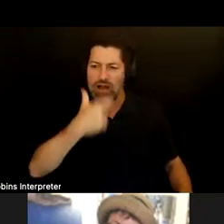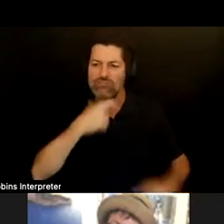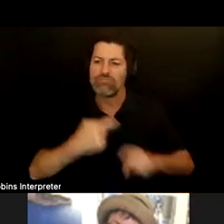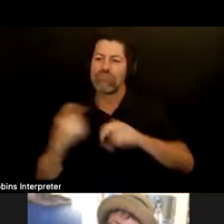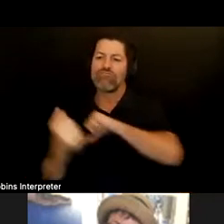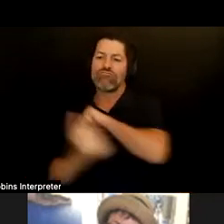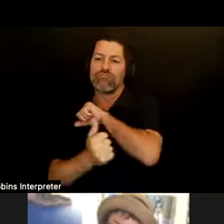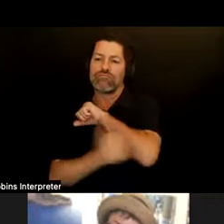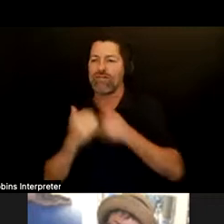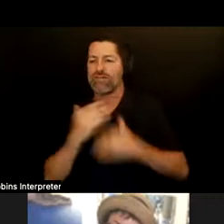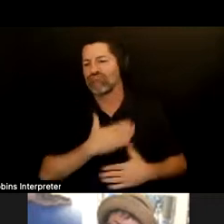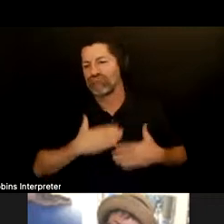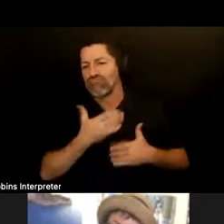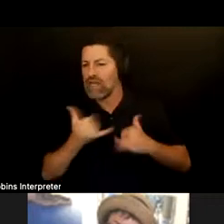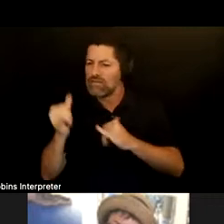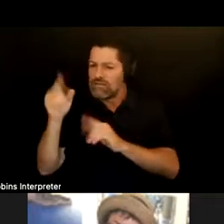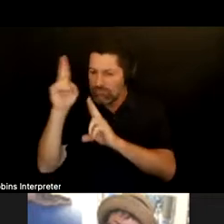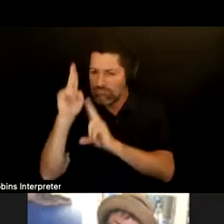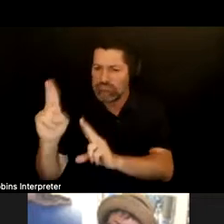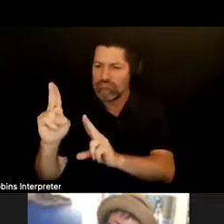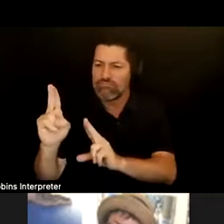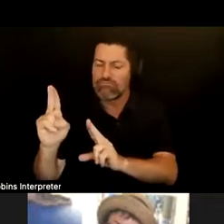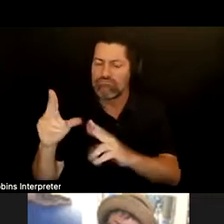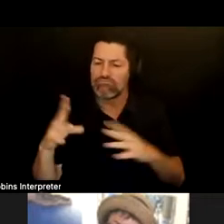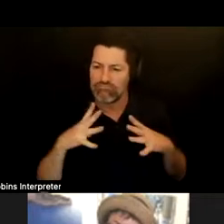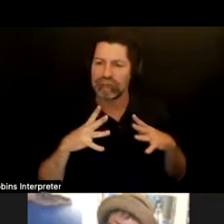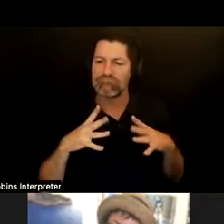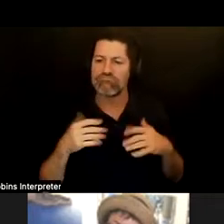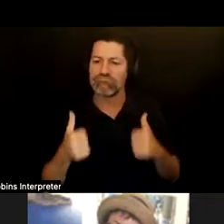so it's still within 19:24:07 the observance, but it's it's not